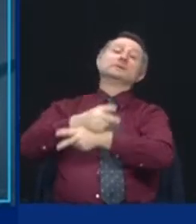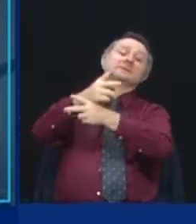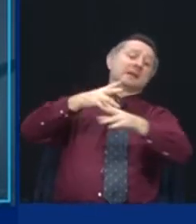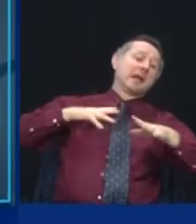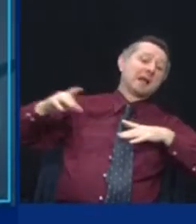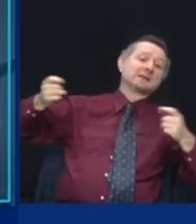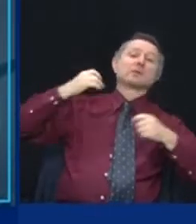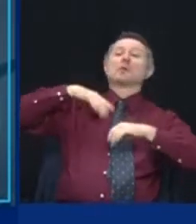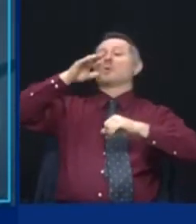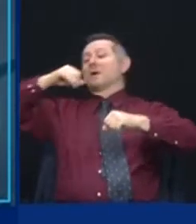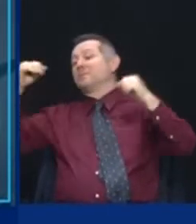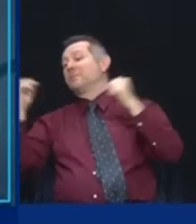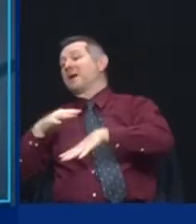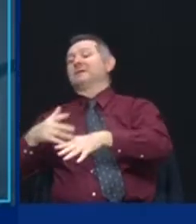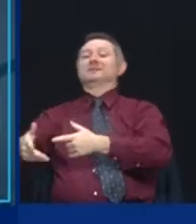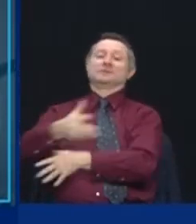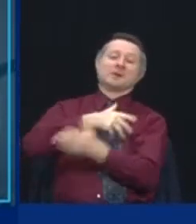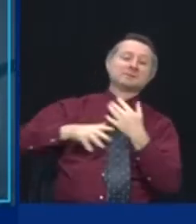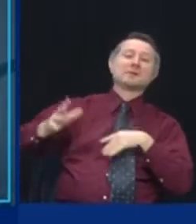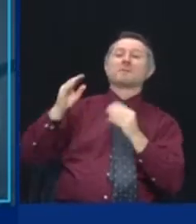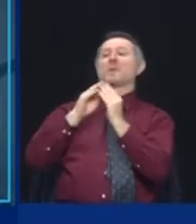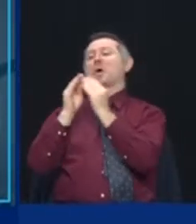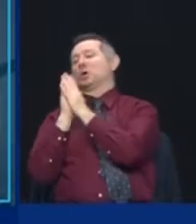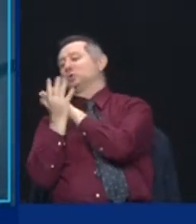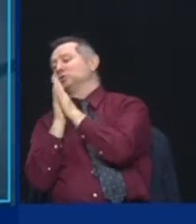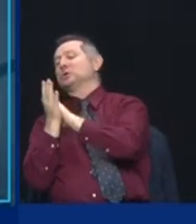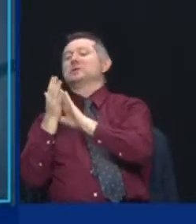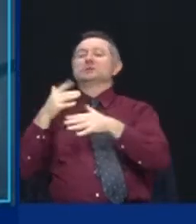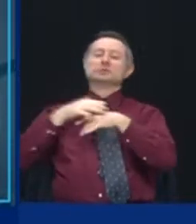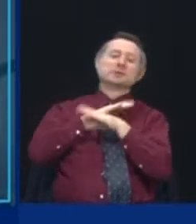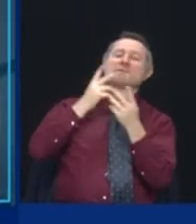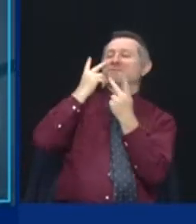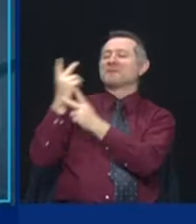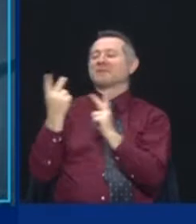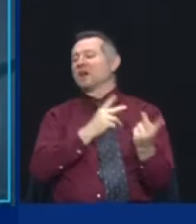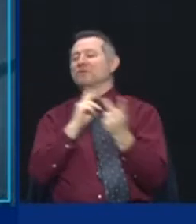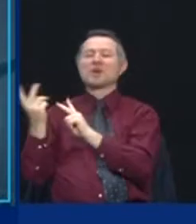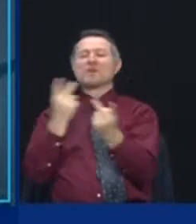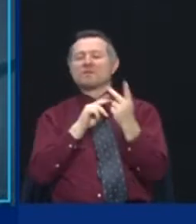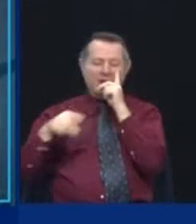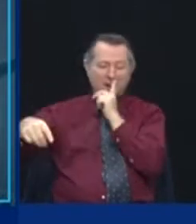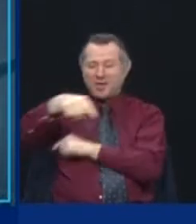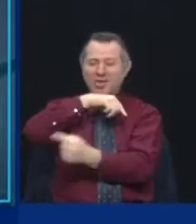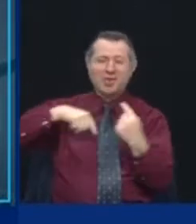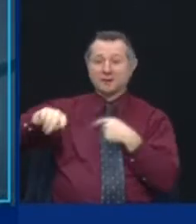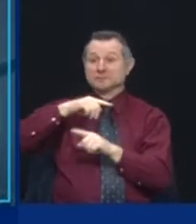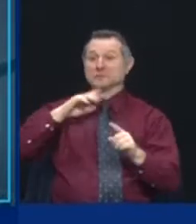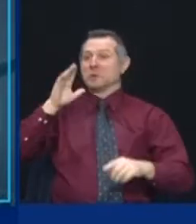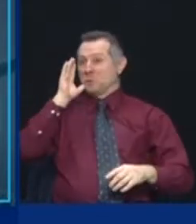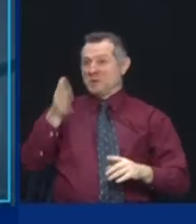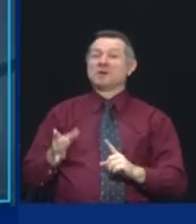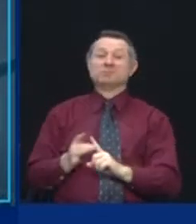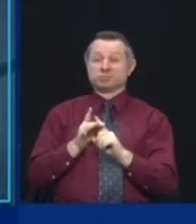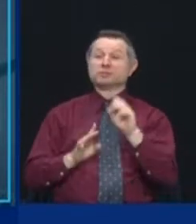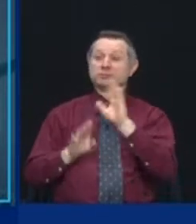STARTED THE HOLIDAY SEASON. AND WE WARNED NEW YORKERS, MORE SOCIALIZATION, MORE ACTIVITY,